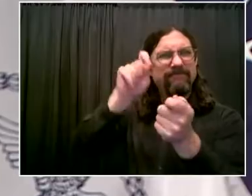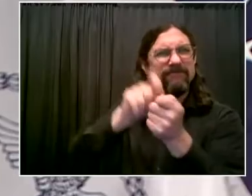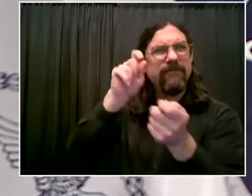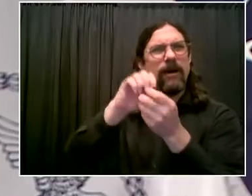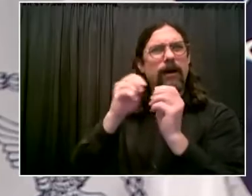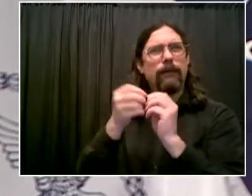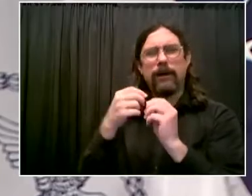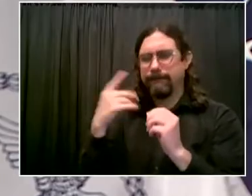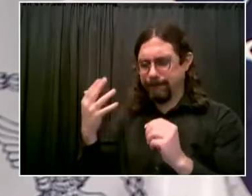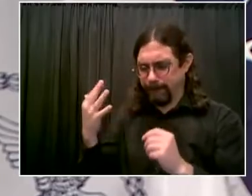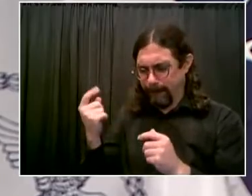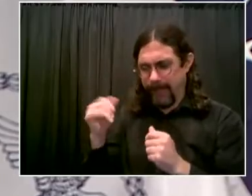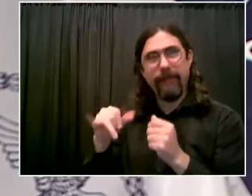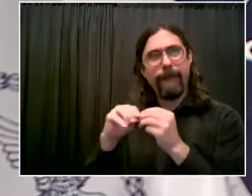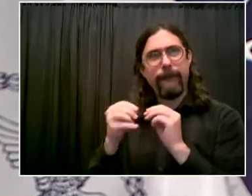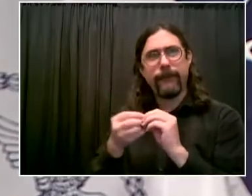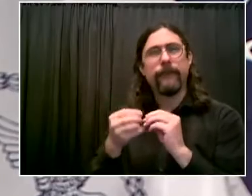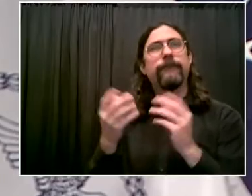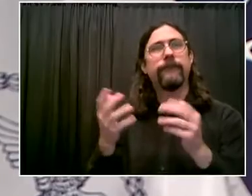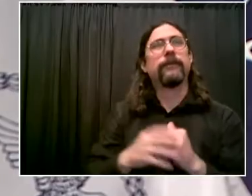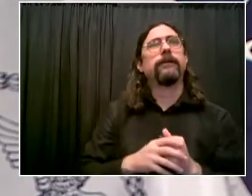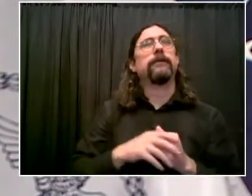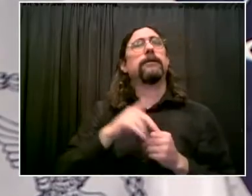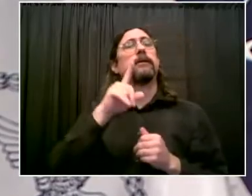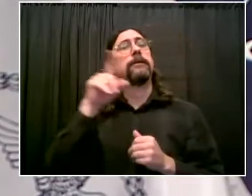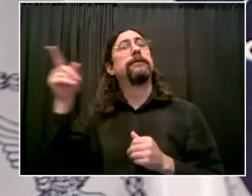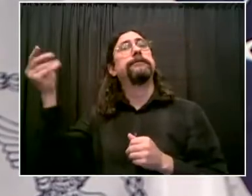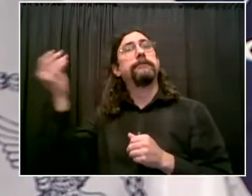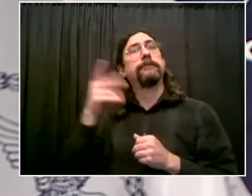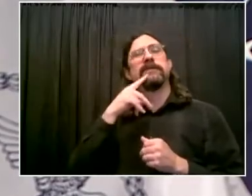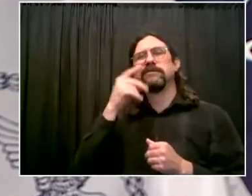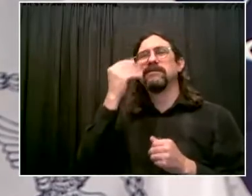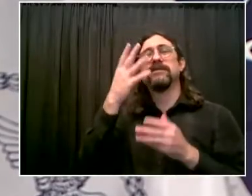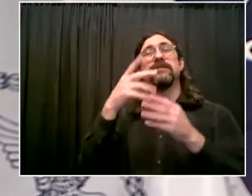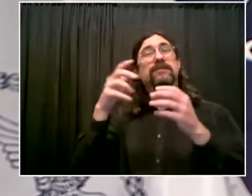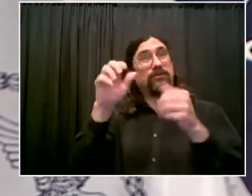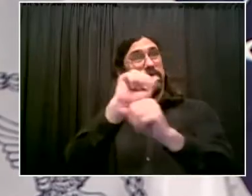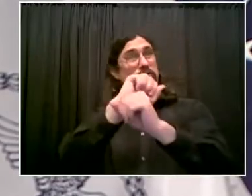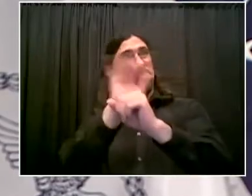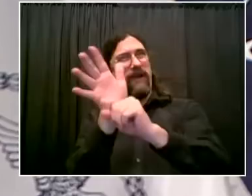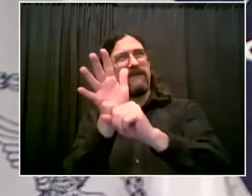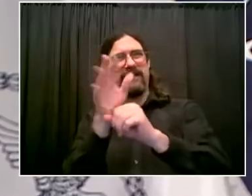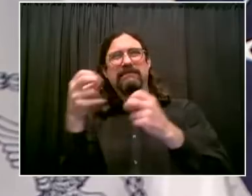YOAV, WE HAVE MADE A LOT OF PROGRESS, COVID- 19 CREATED